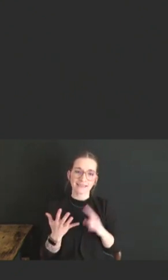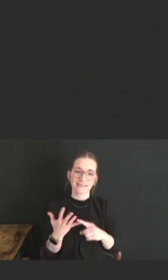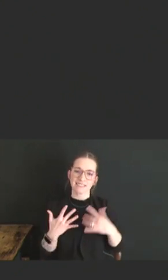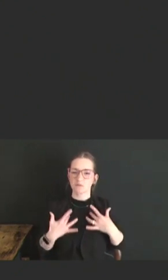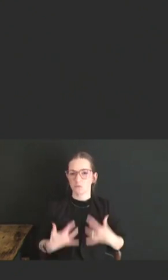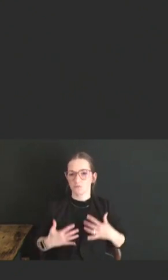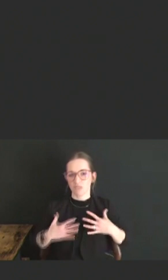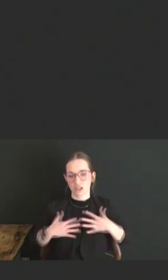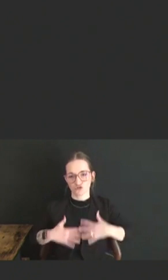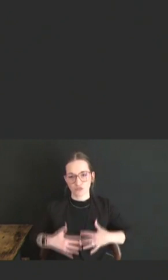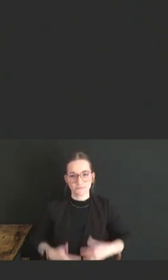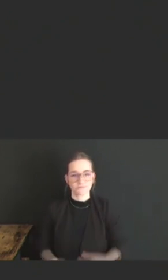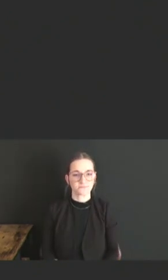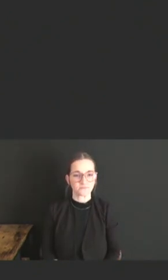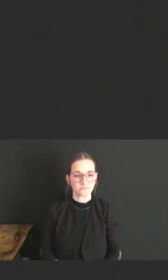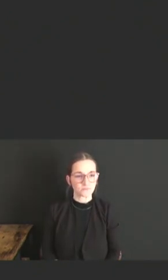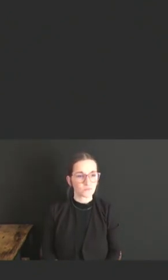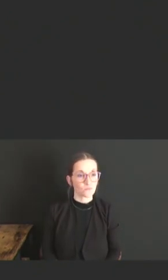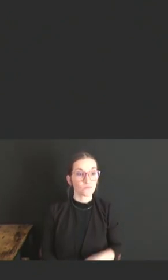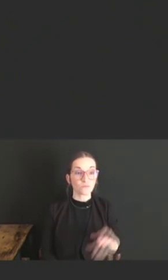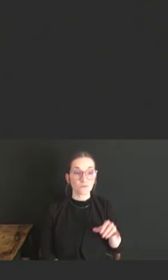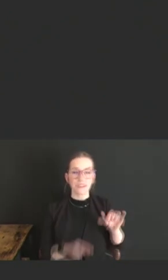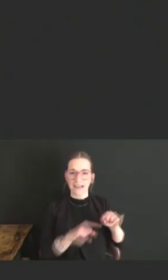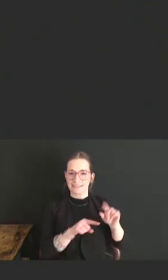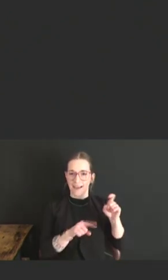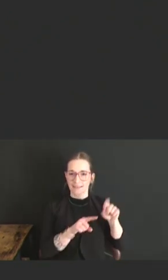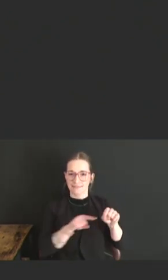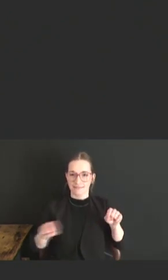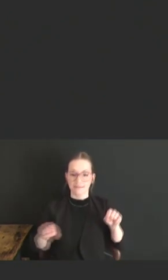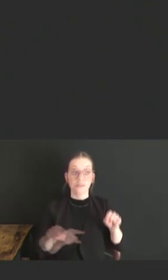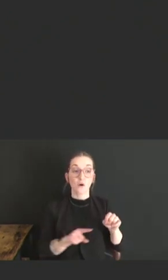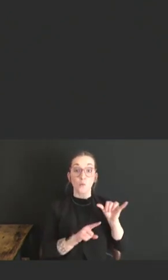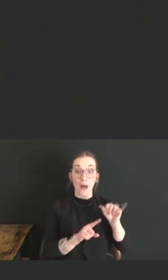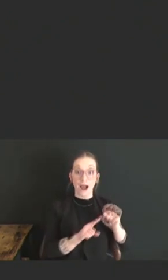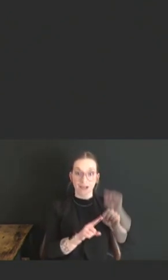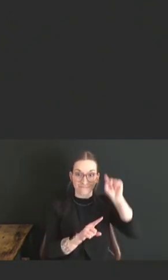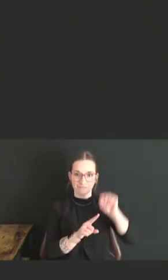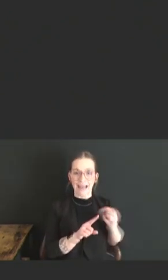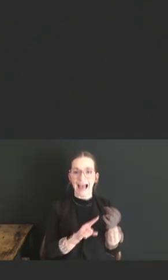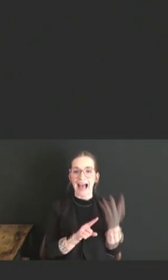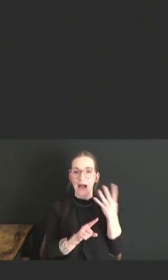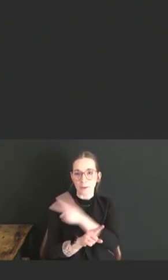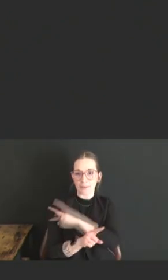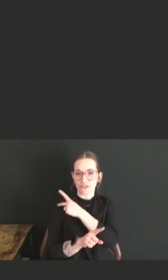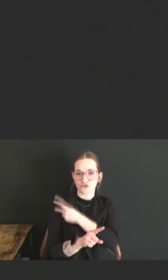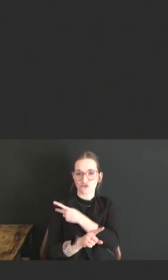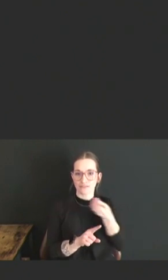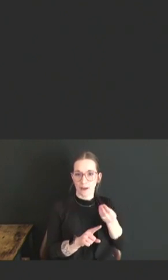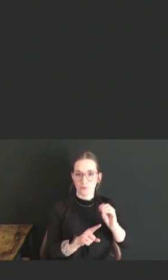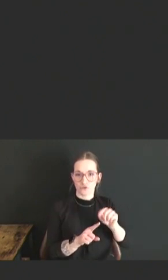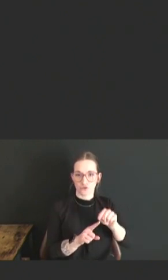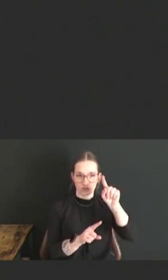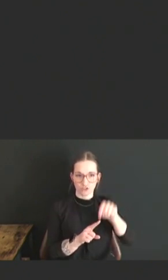The Y axis represents the number of patients. No problems are shown in blue, and any problems